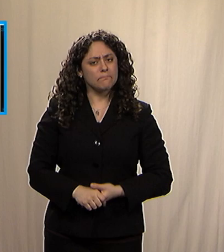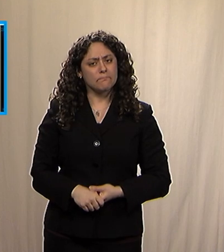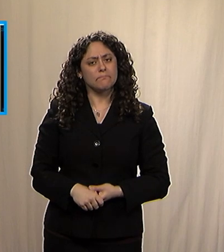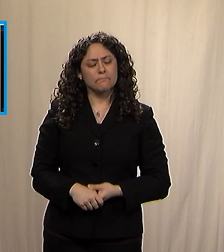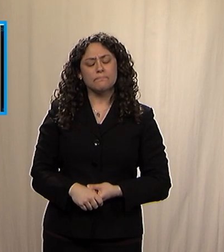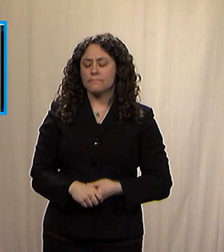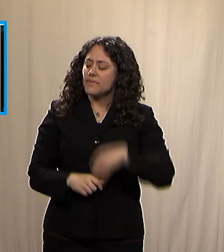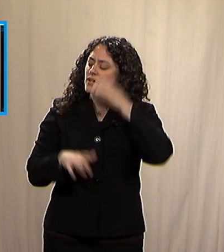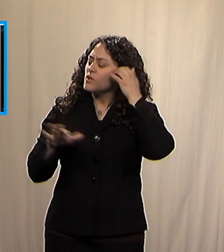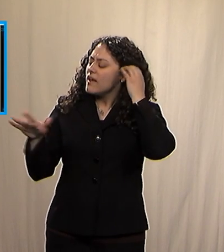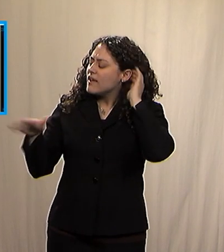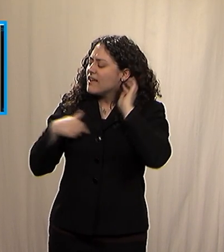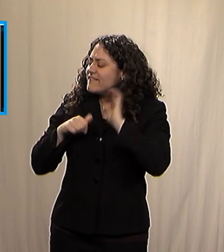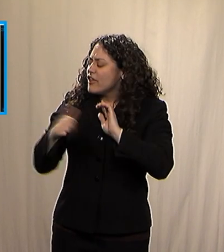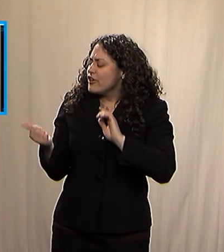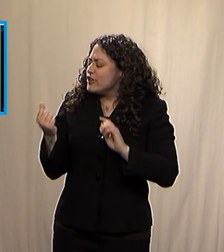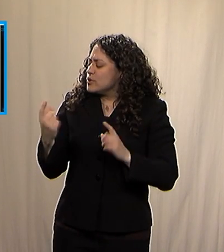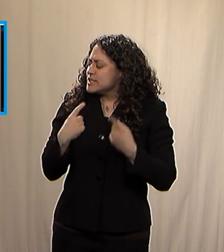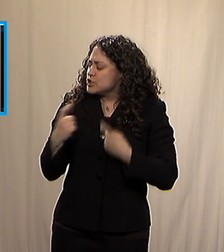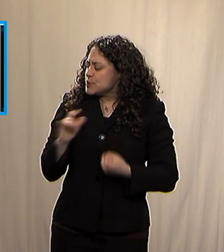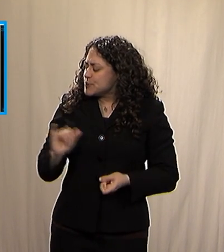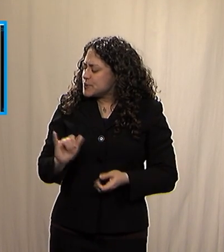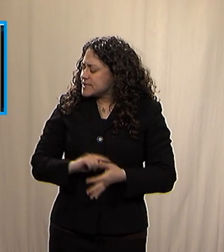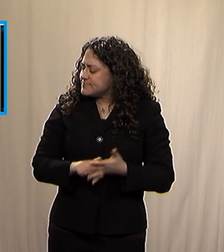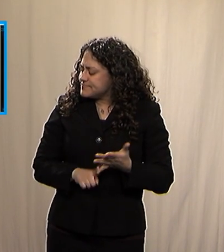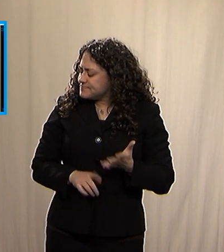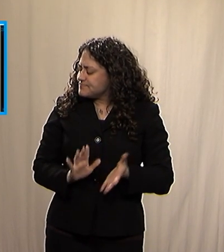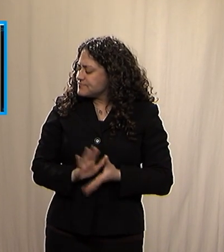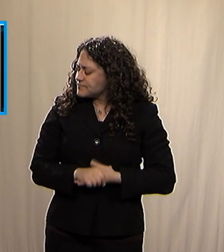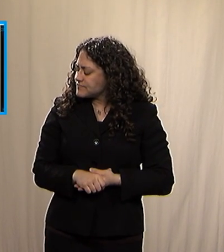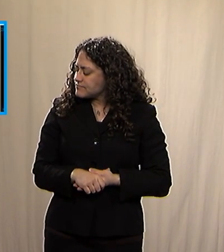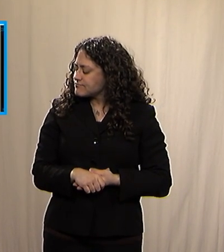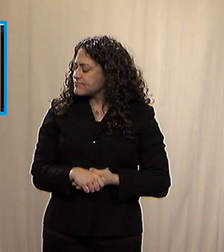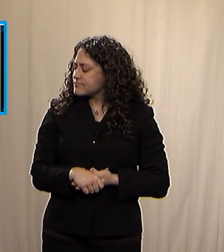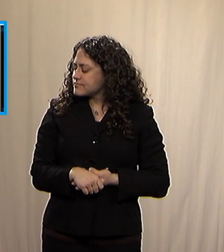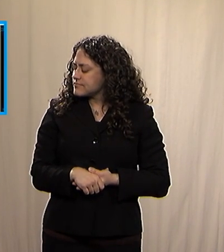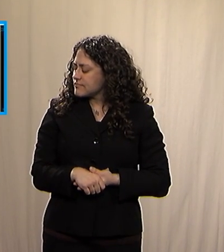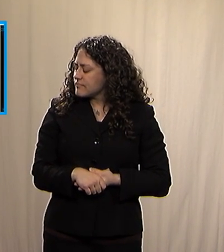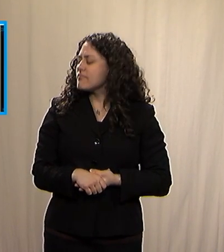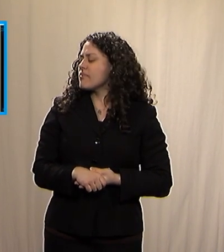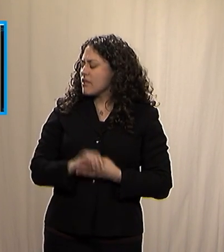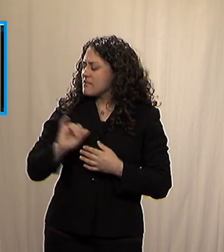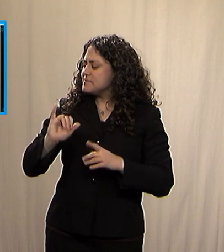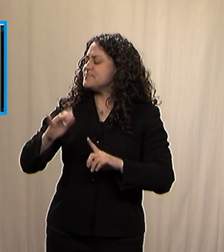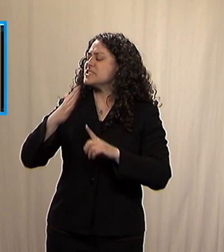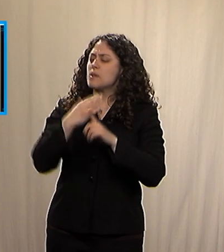Someone said how does one watch themselves